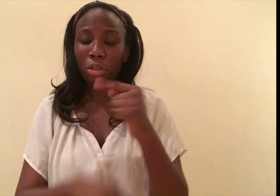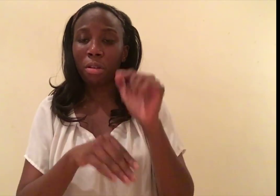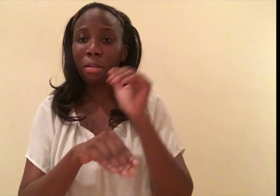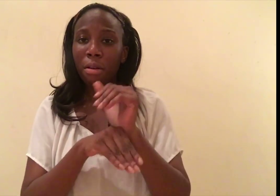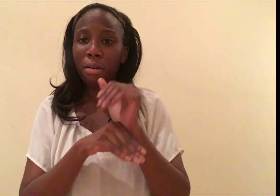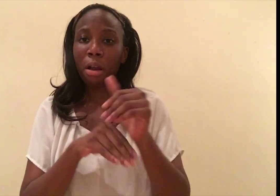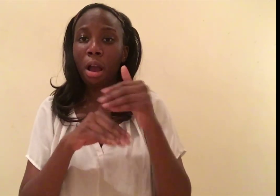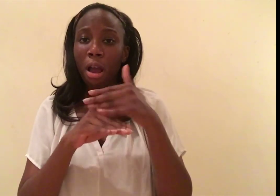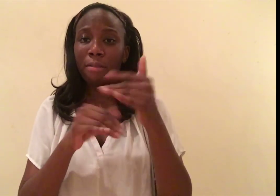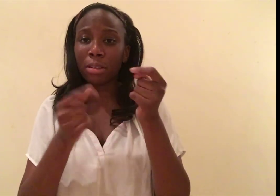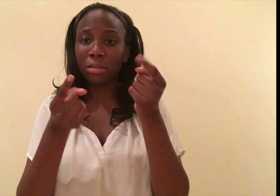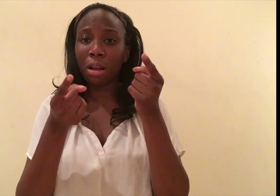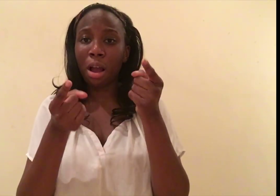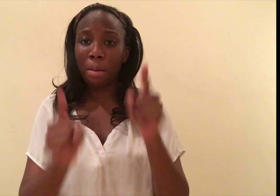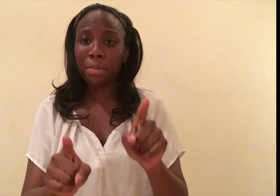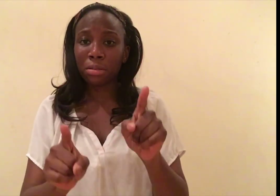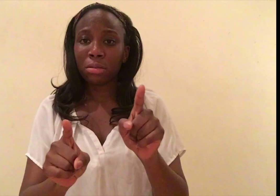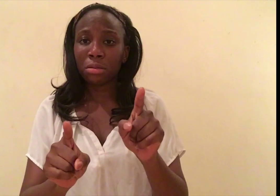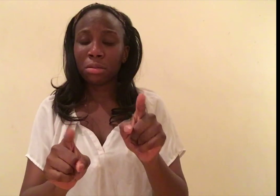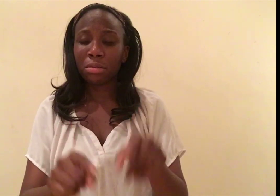The night after it happened,